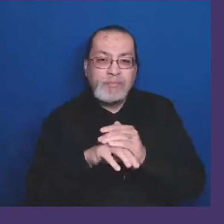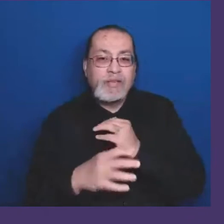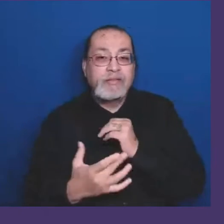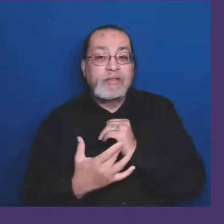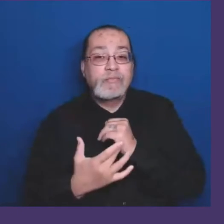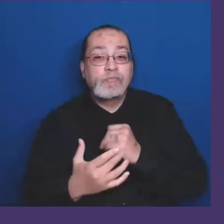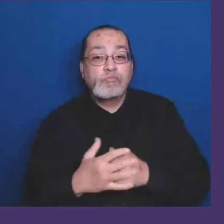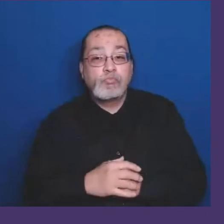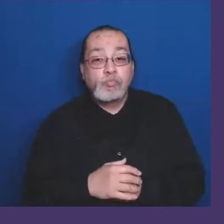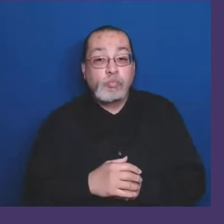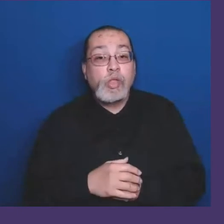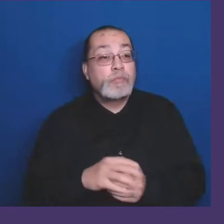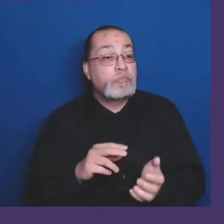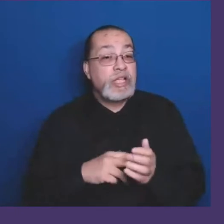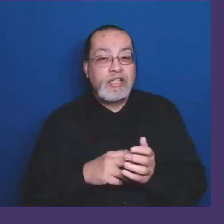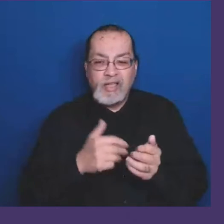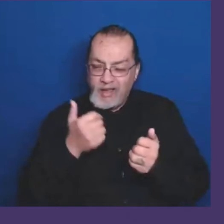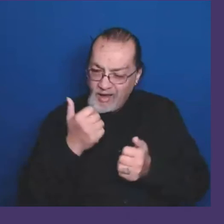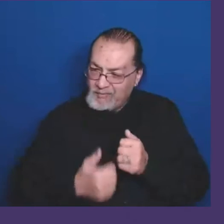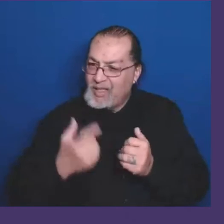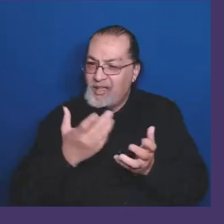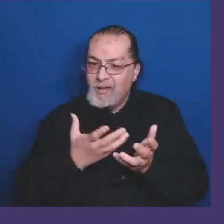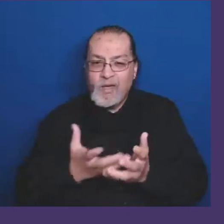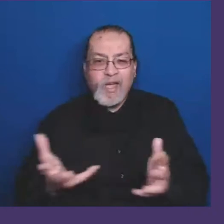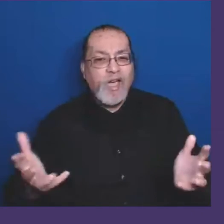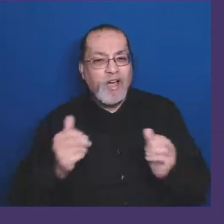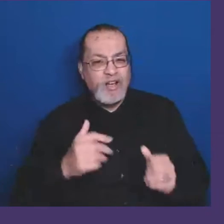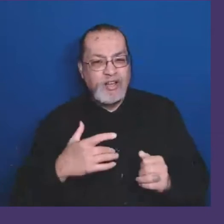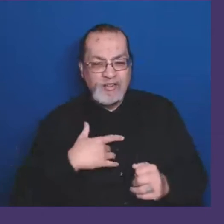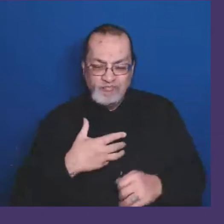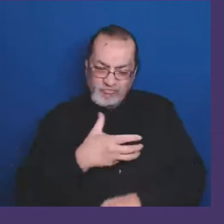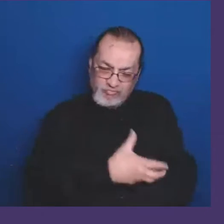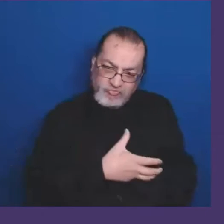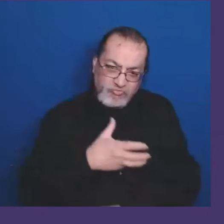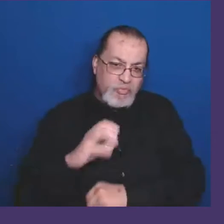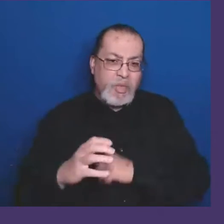Roll forward, 2024. Some of those buildings are now open,